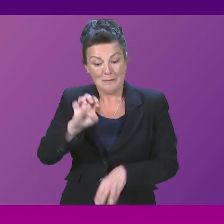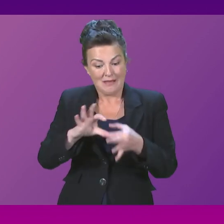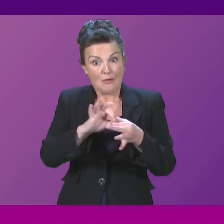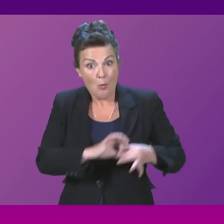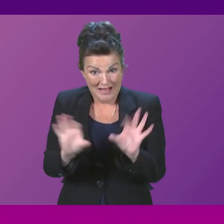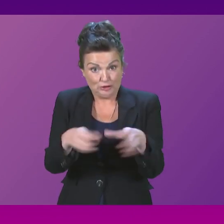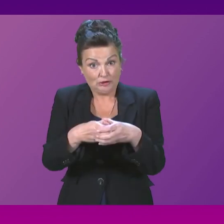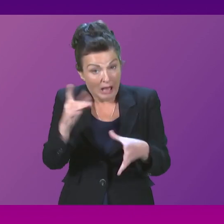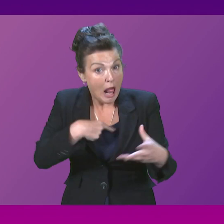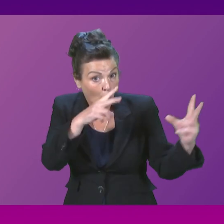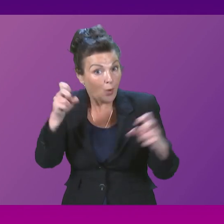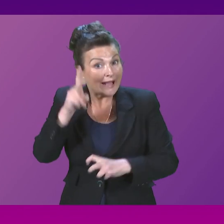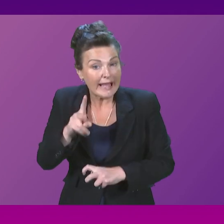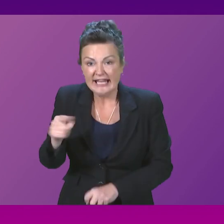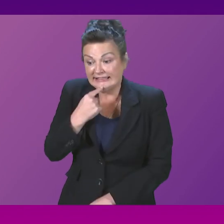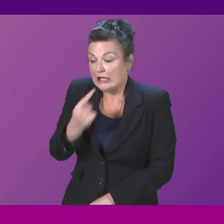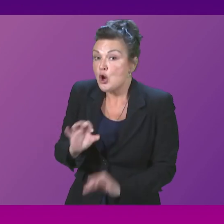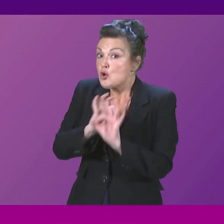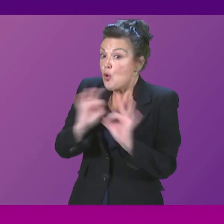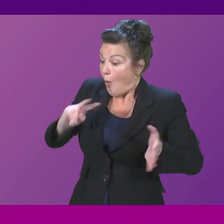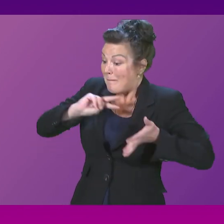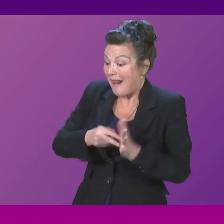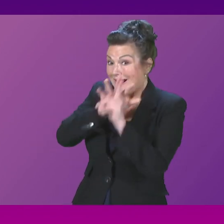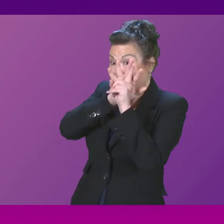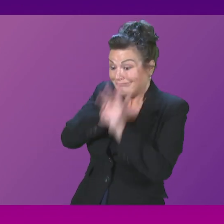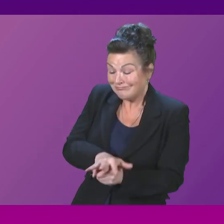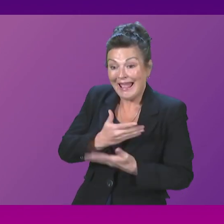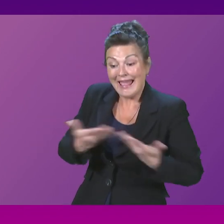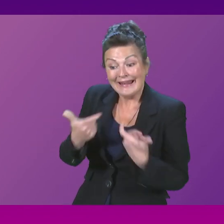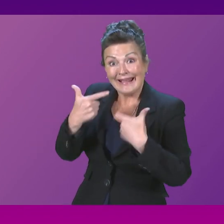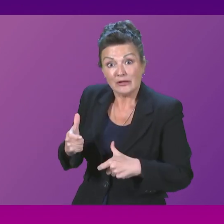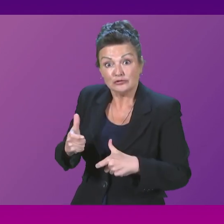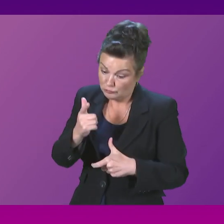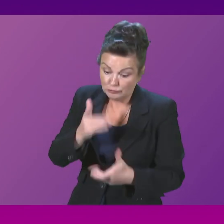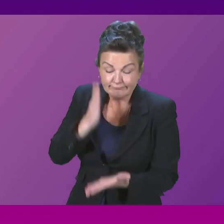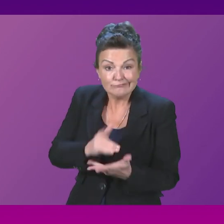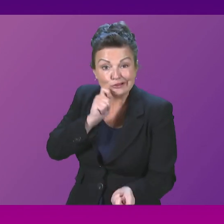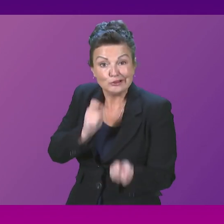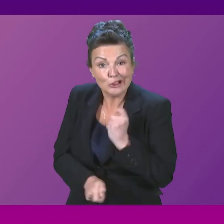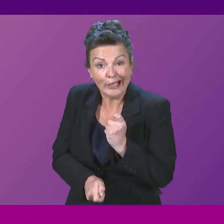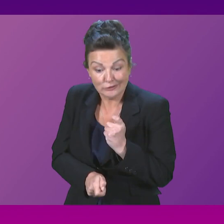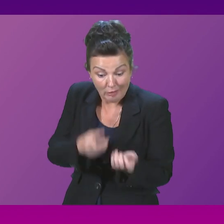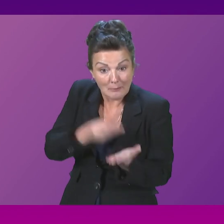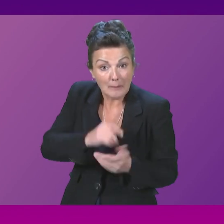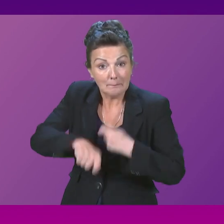me quote this again—that there is “no intention of forcing countries to join the euro if they are not willing ... to do so”.